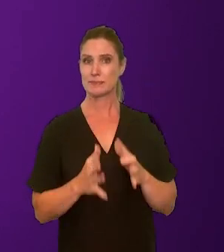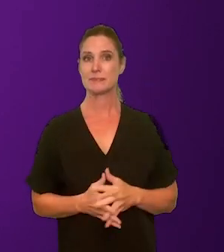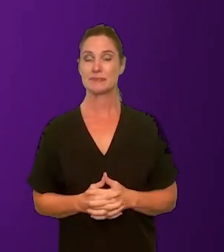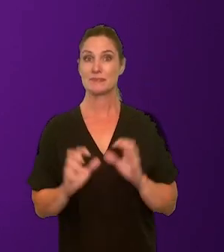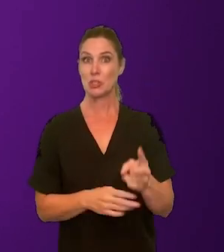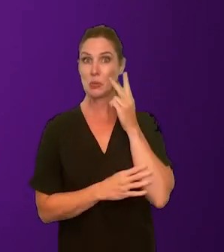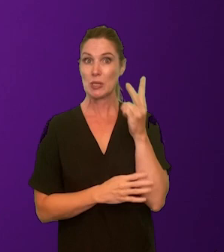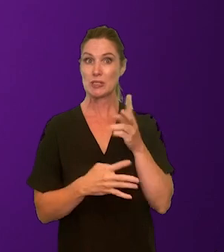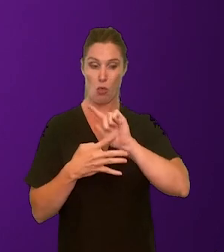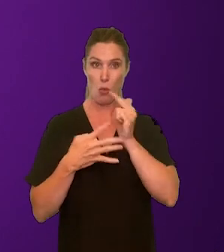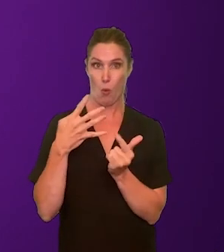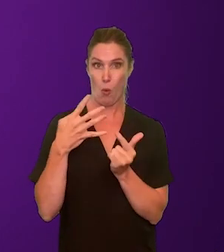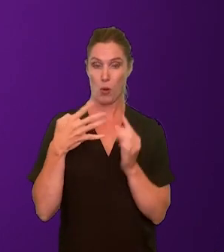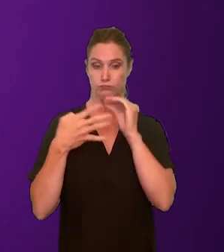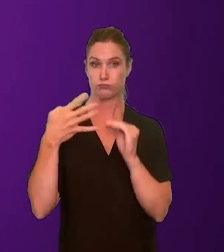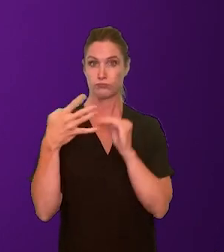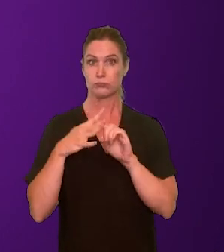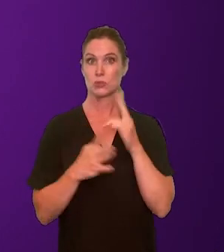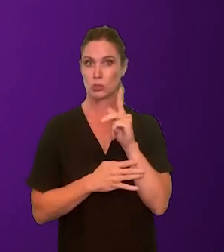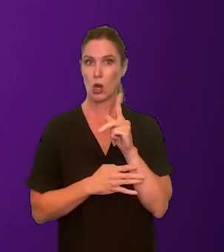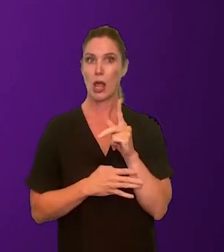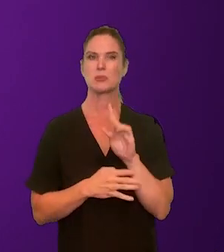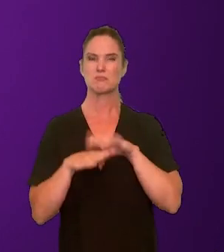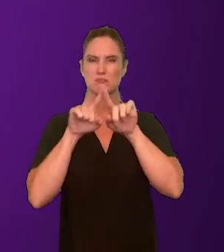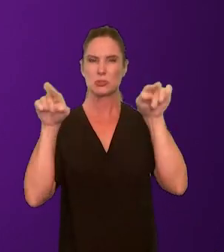You can see the order of the startups presenting on your screen below.